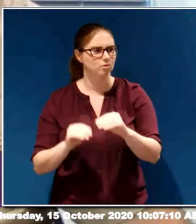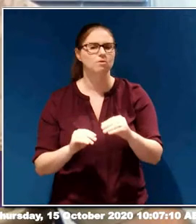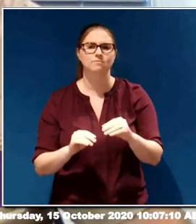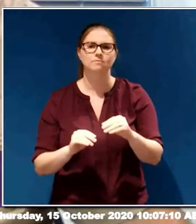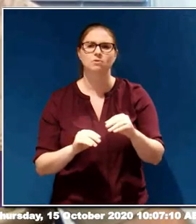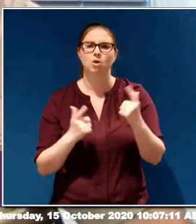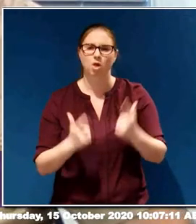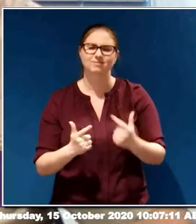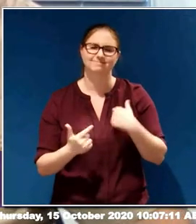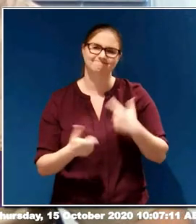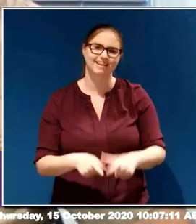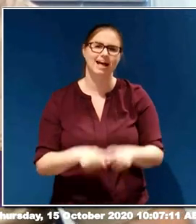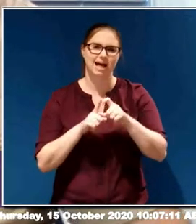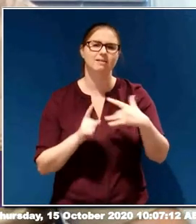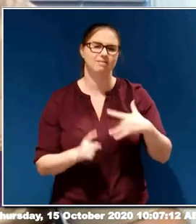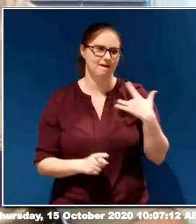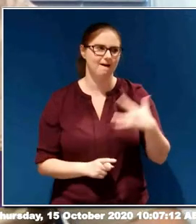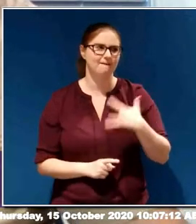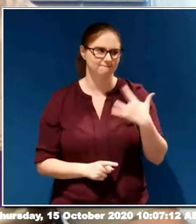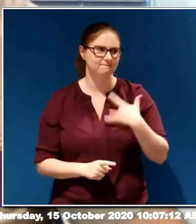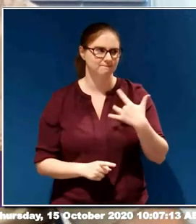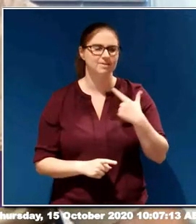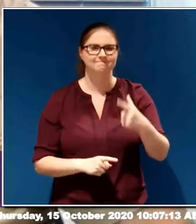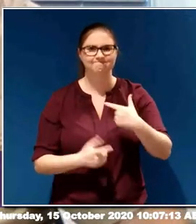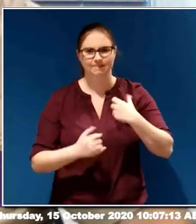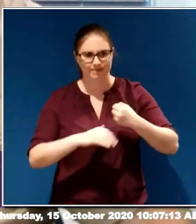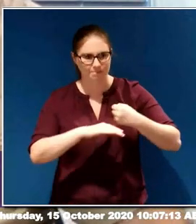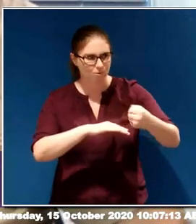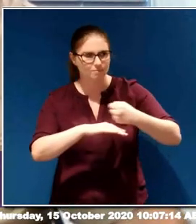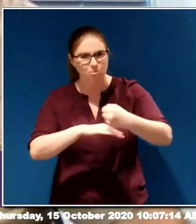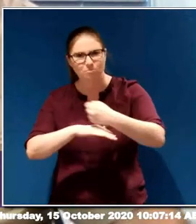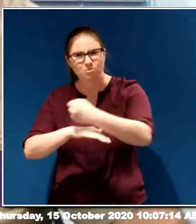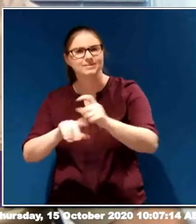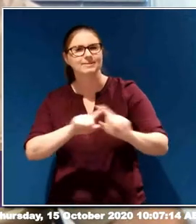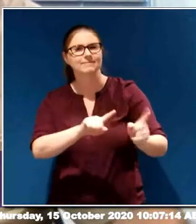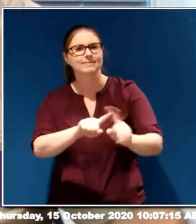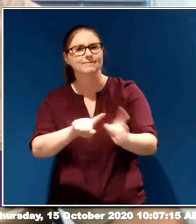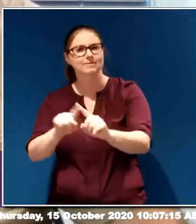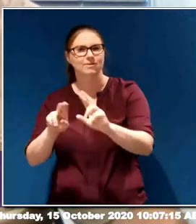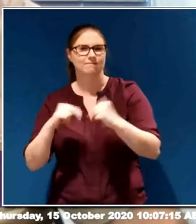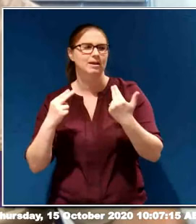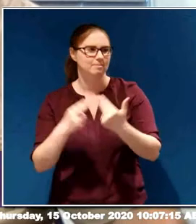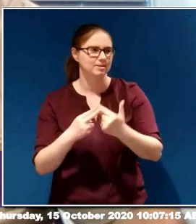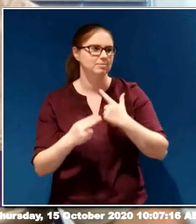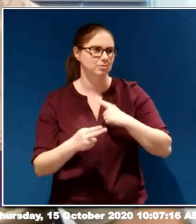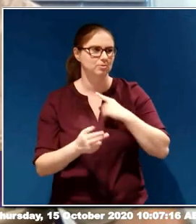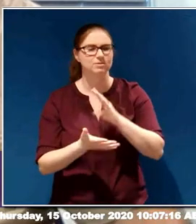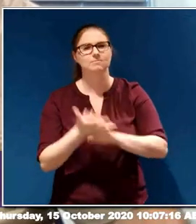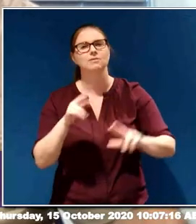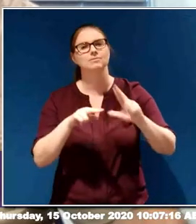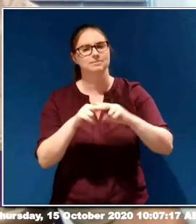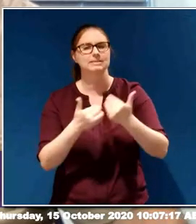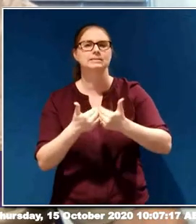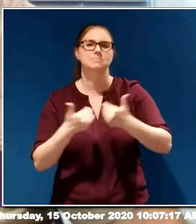They were divorced at a young age and I went to, like, 56 primary schools. So education to me was major.